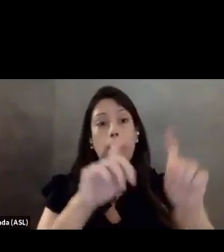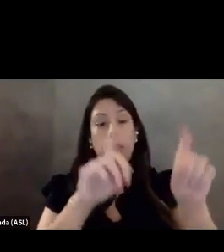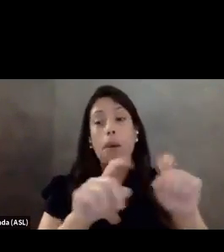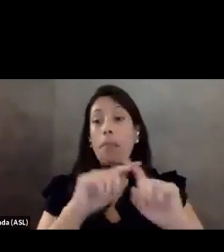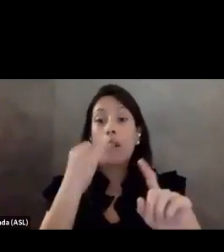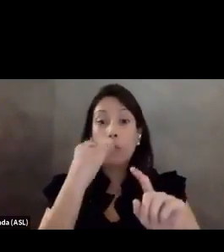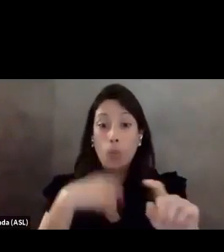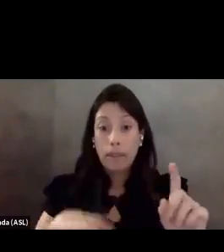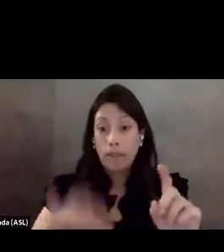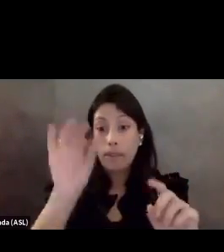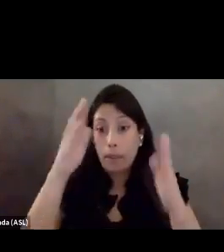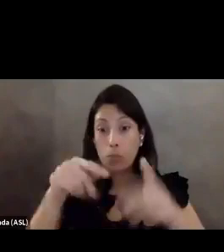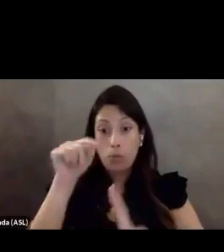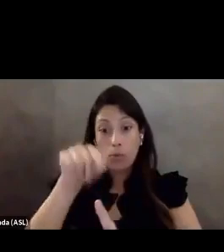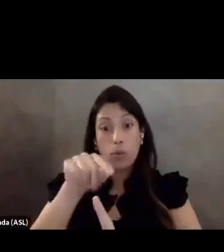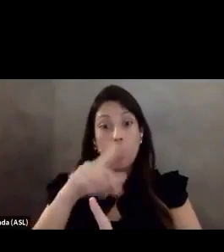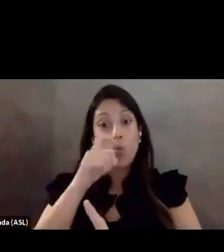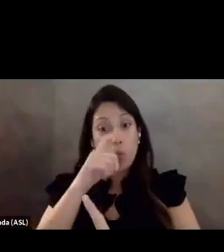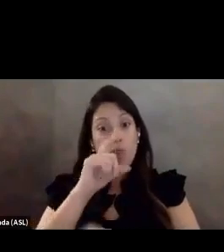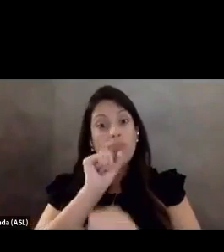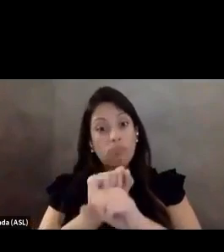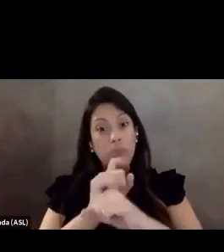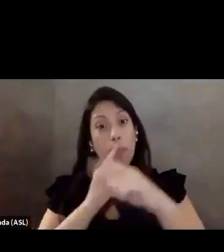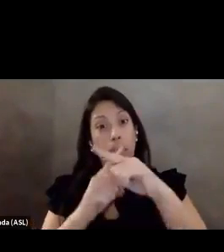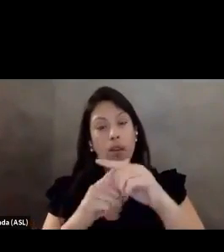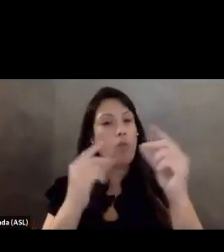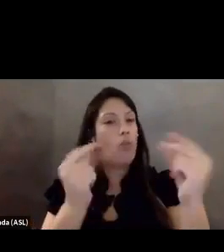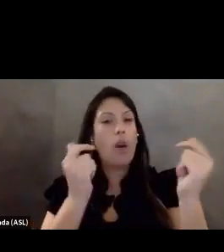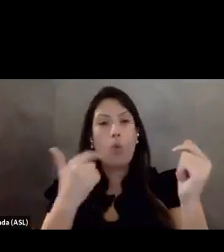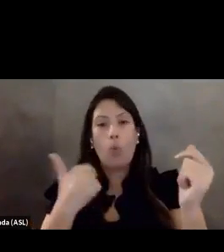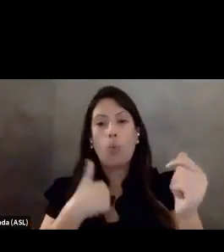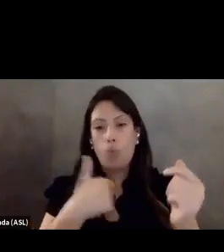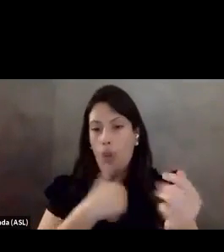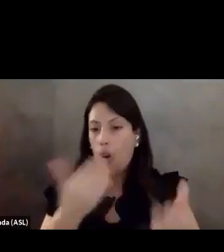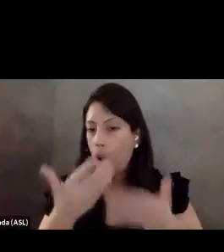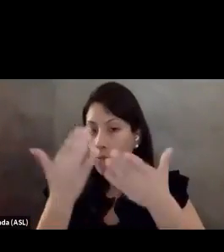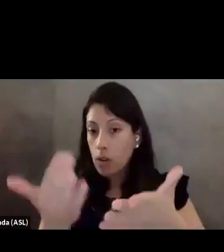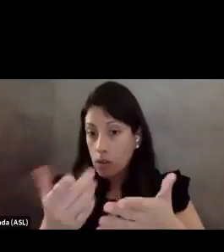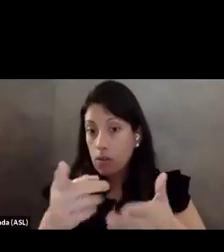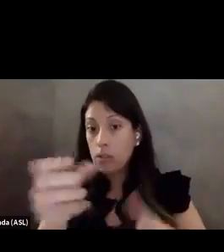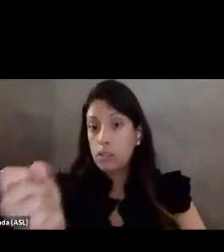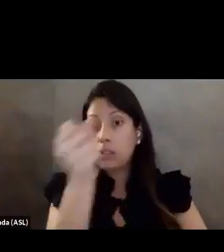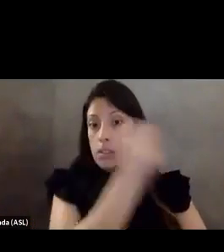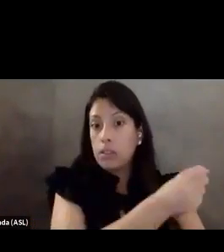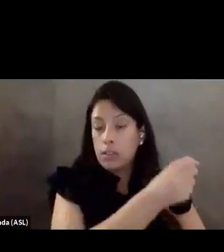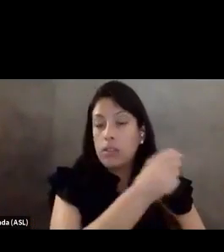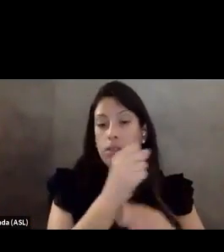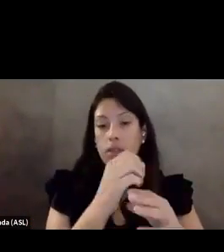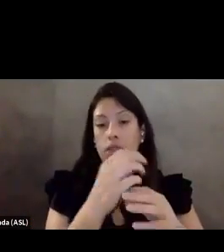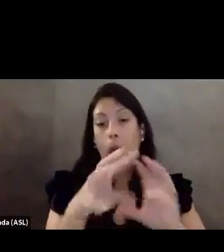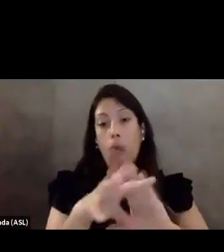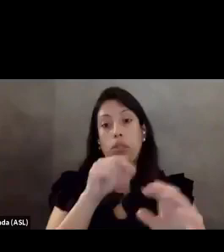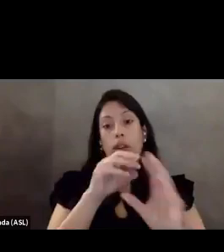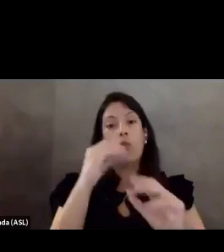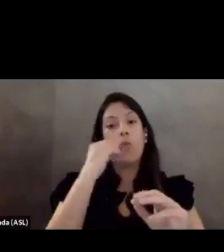are immediately offering them a place to go outside of home so they don't continue to expose either their families or whomever.